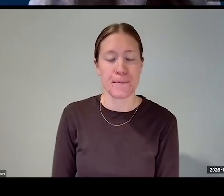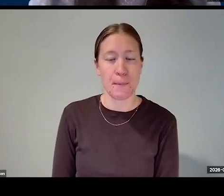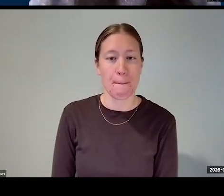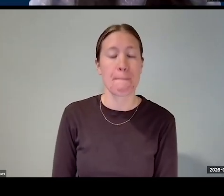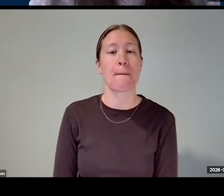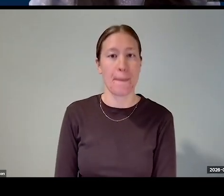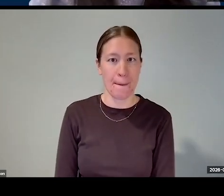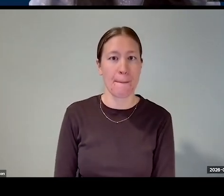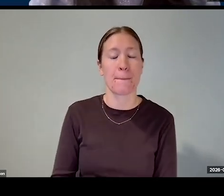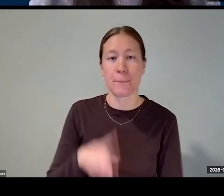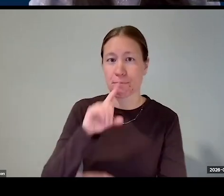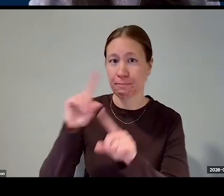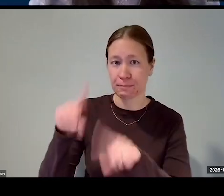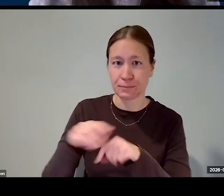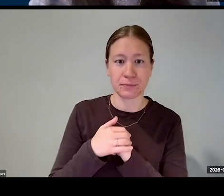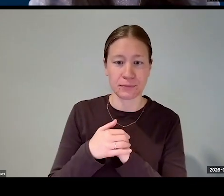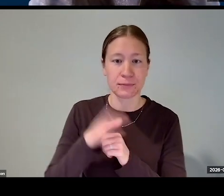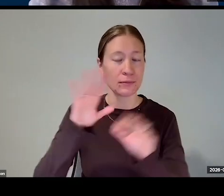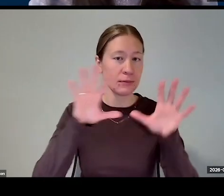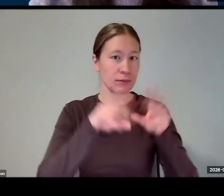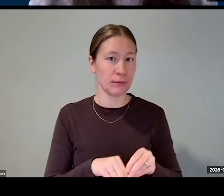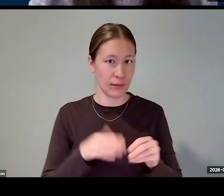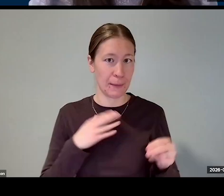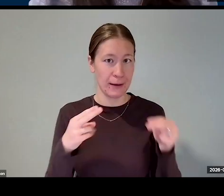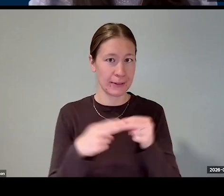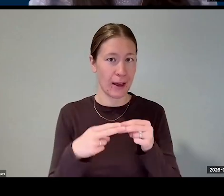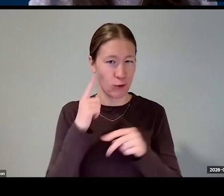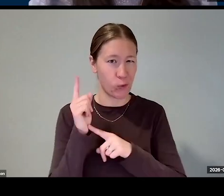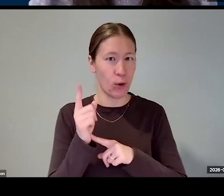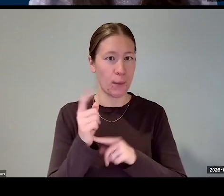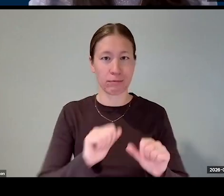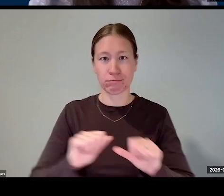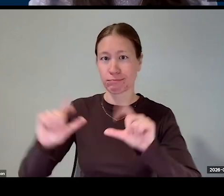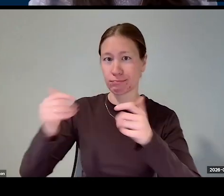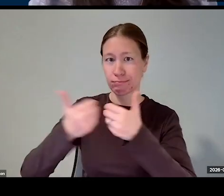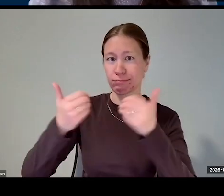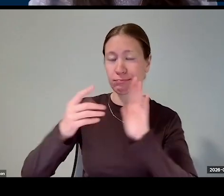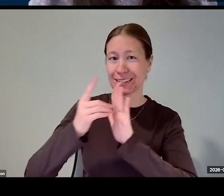Yeah, so I will actually exit out the slides for a moment so I can go back to that demo view.